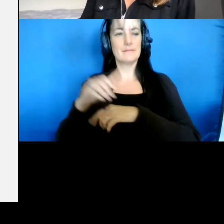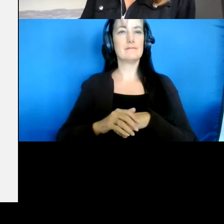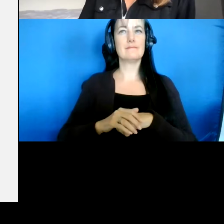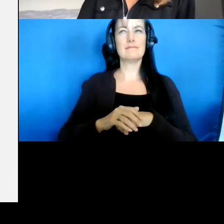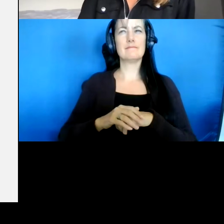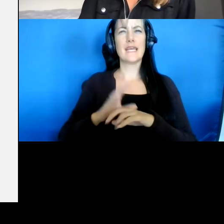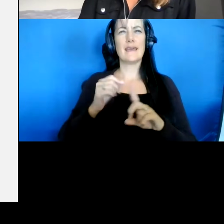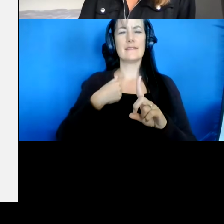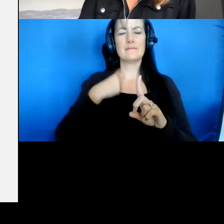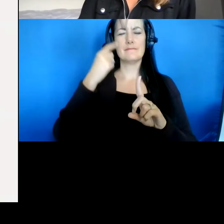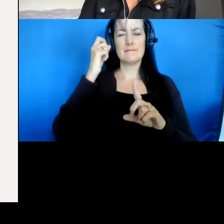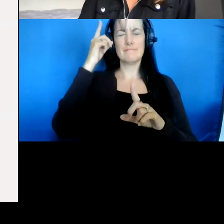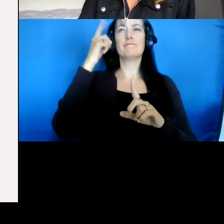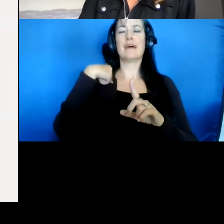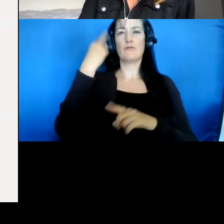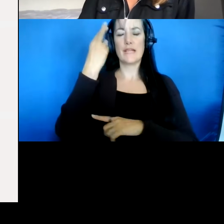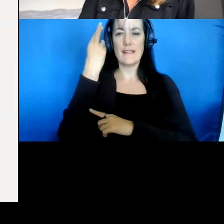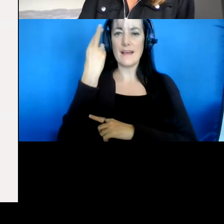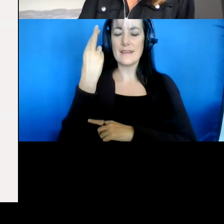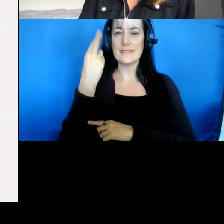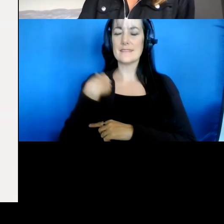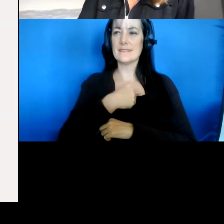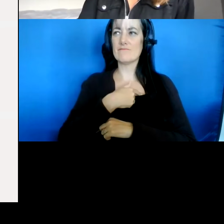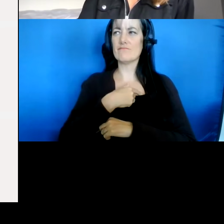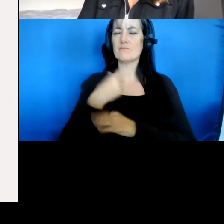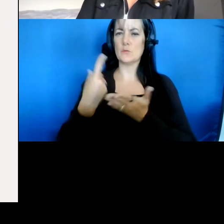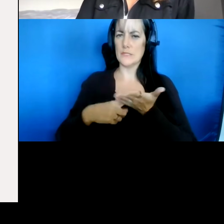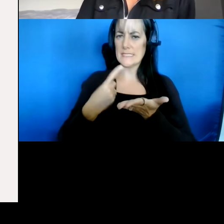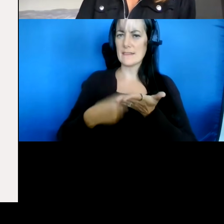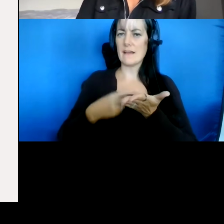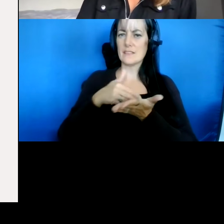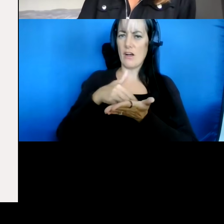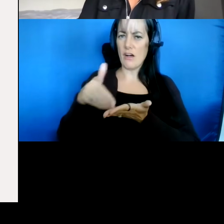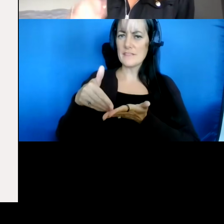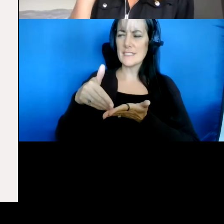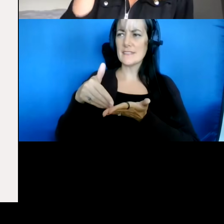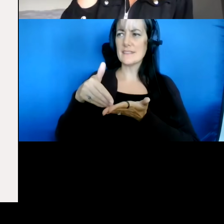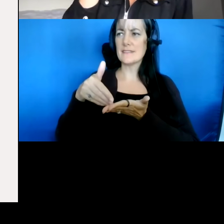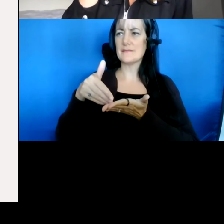we are always talking about these various different pieces of AT, assistive technology.